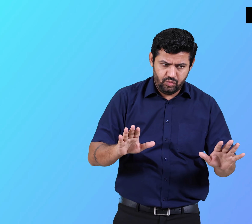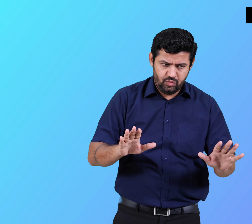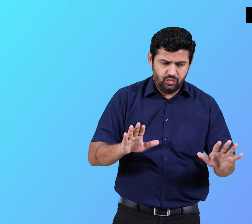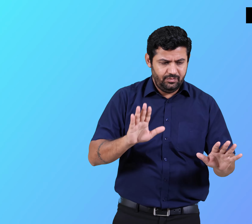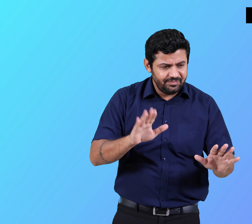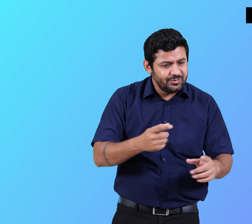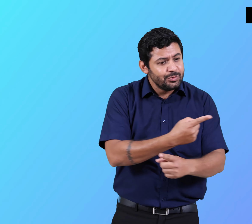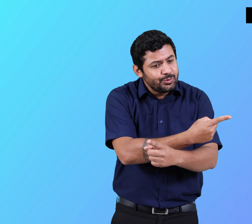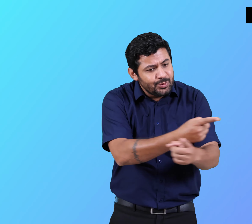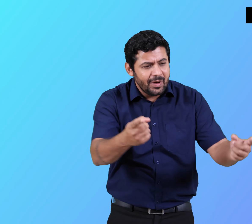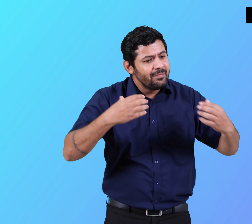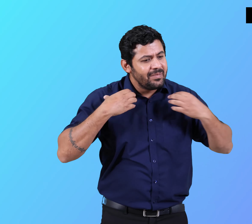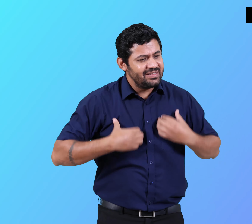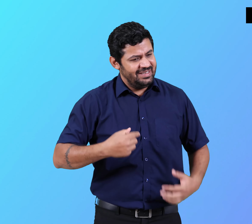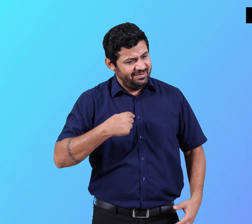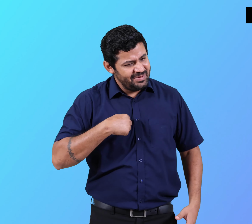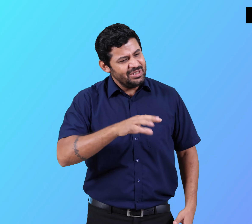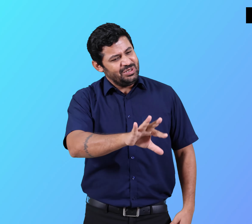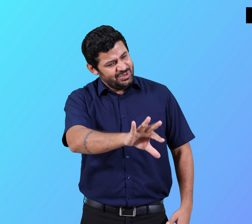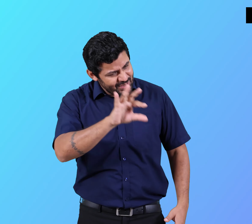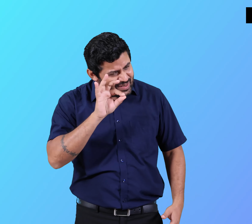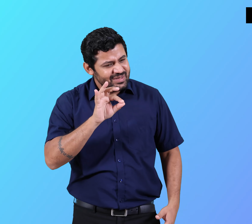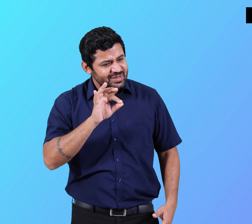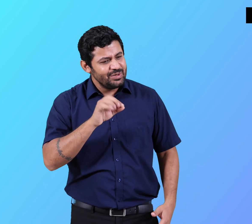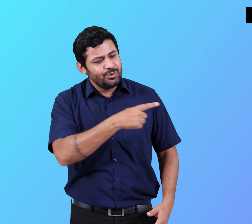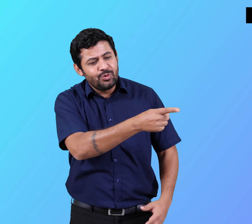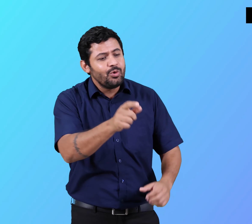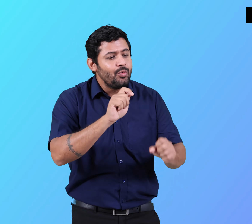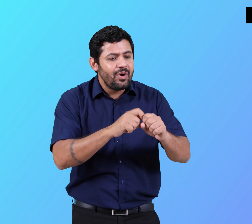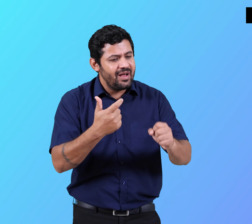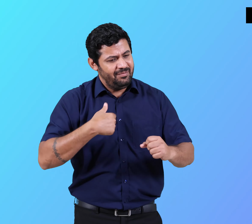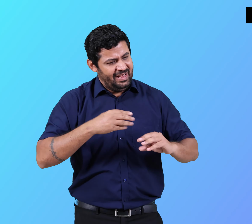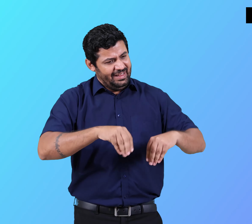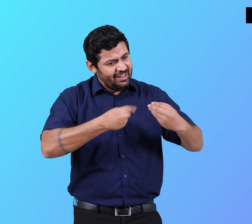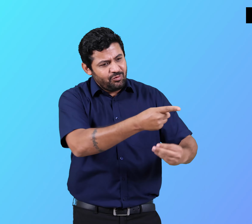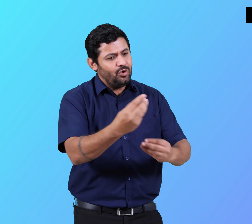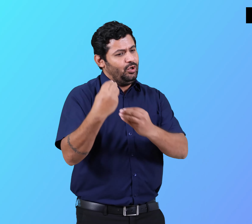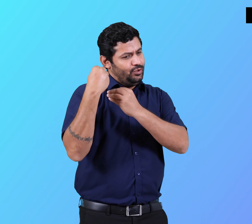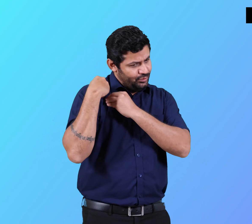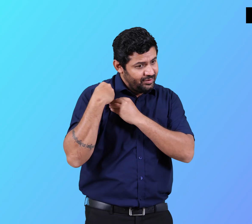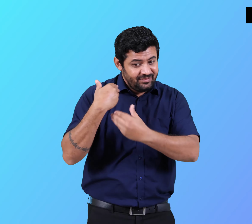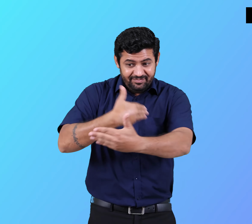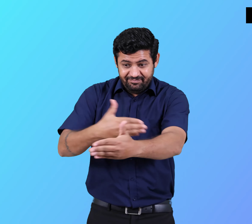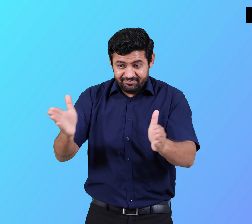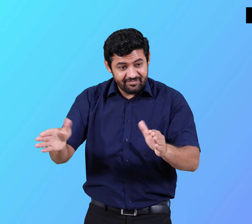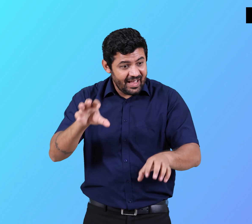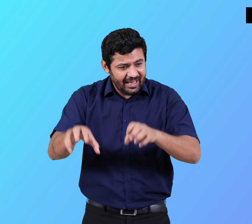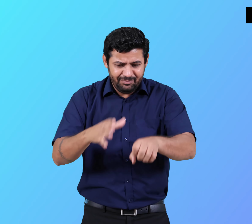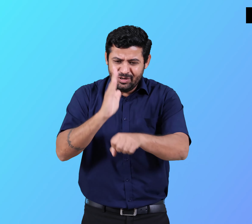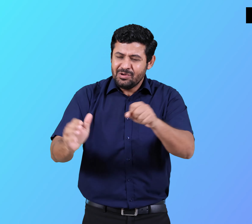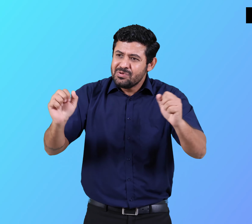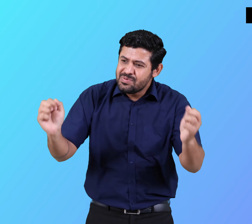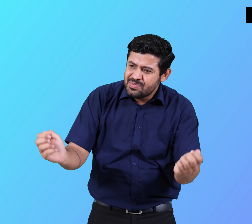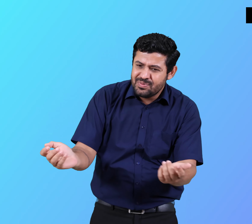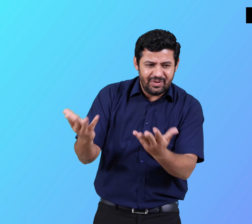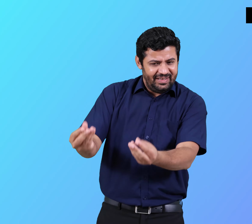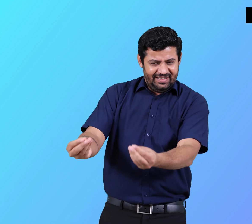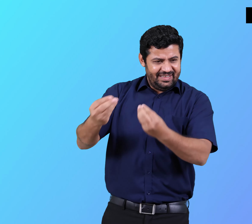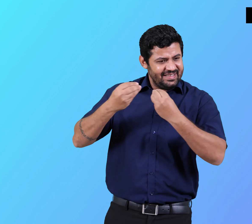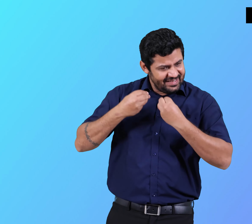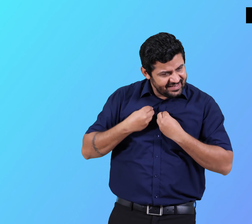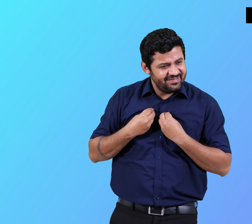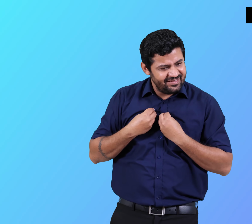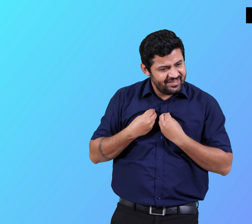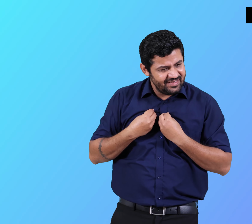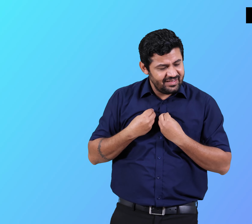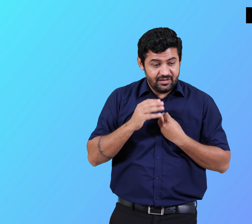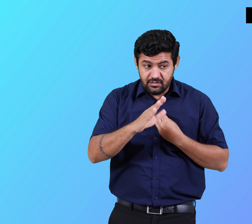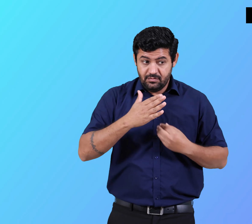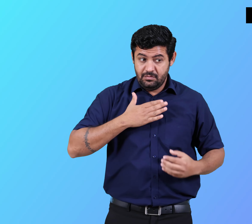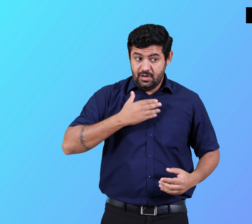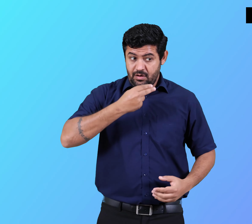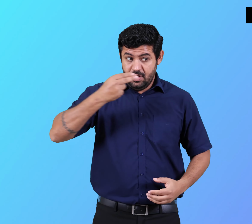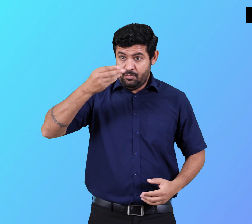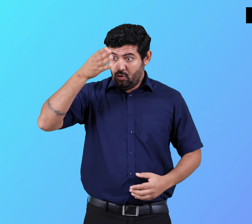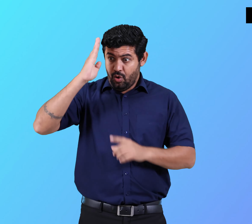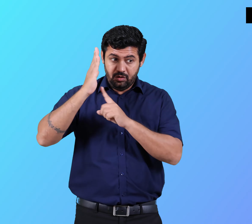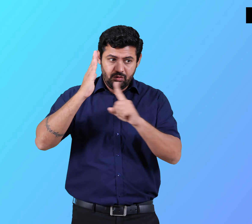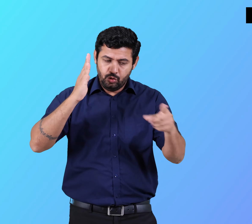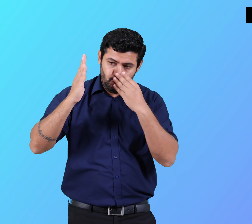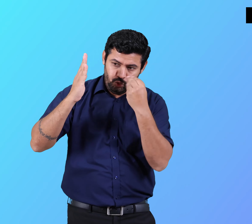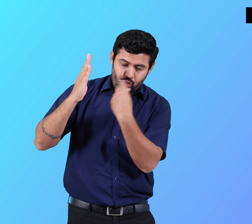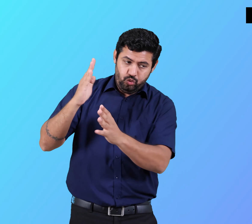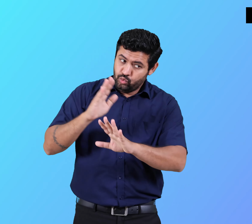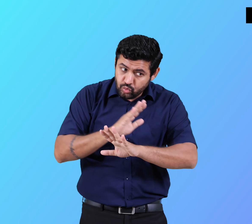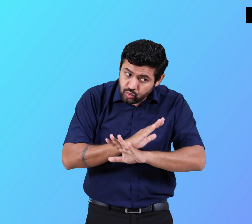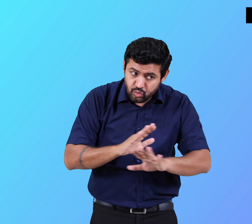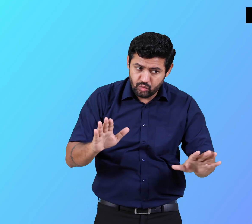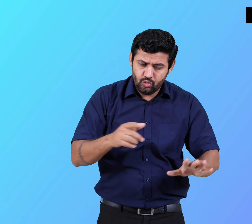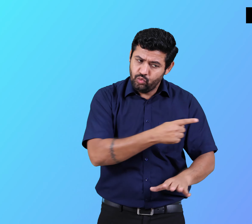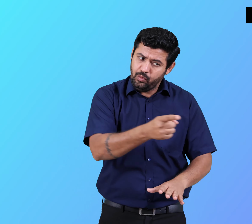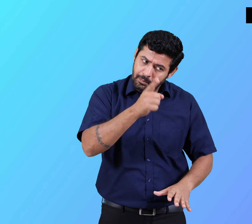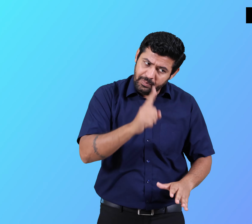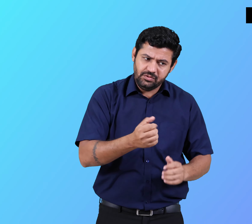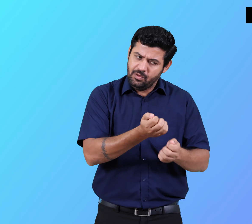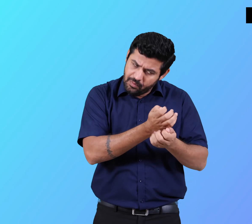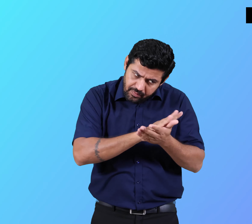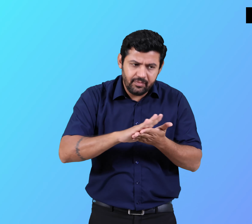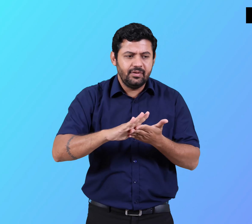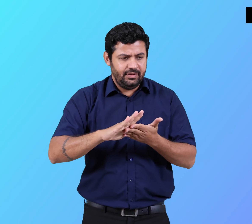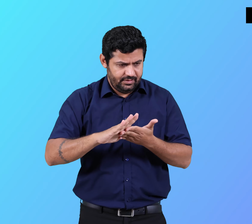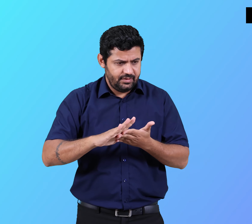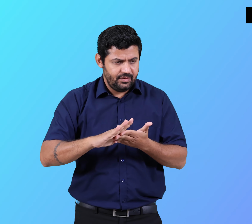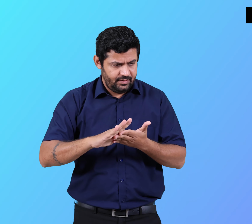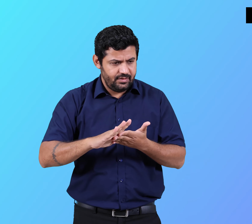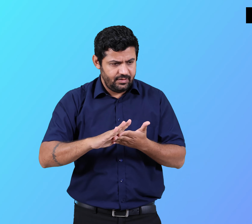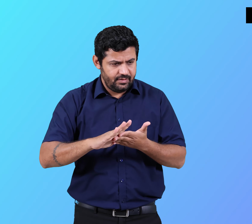Priests must be holy for their God. They must not bring disgrace on God’s name. They offer special gifts to the LORD, the food of their God.